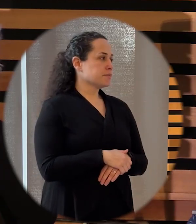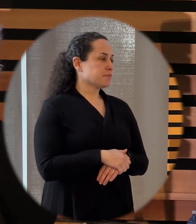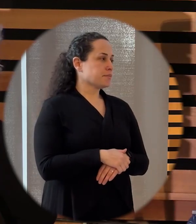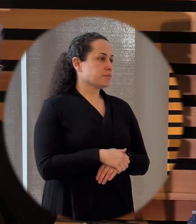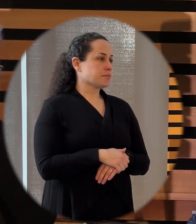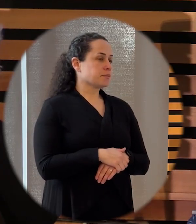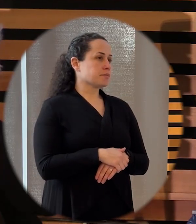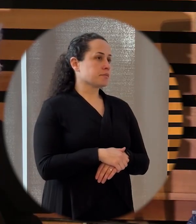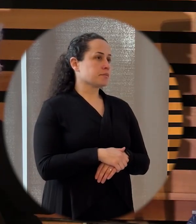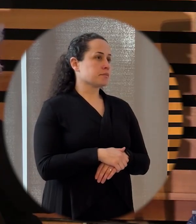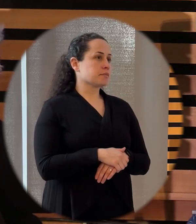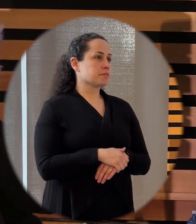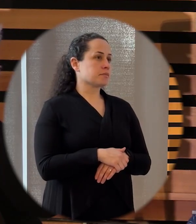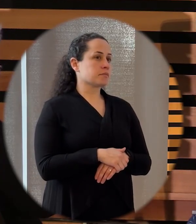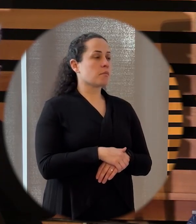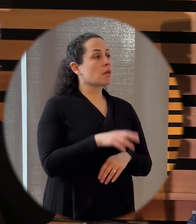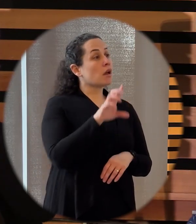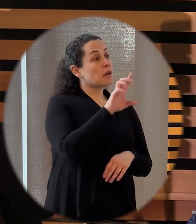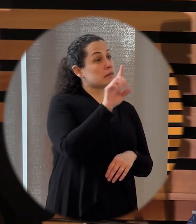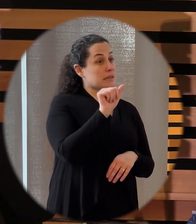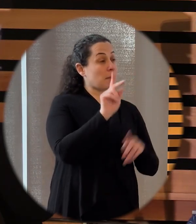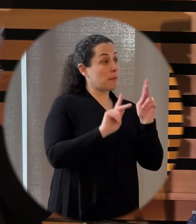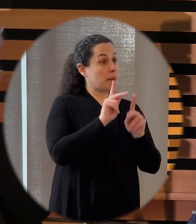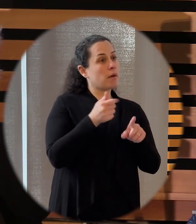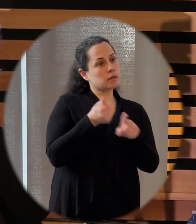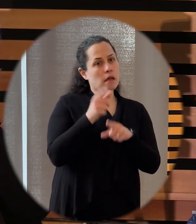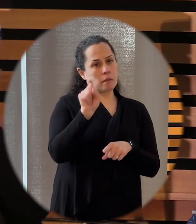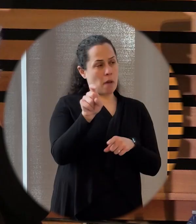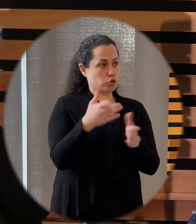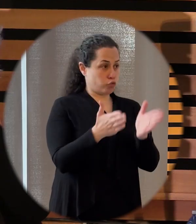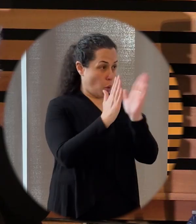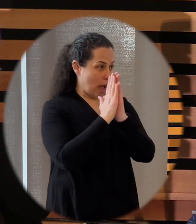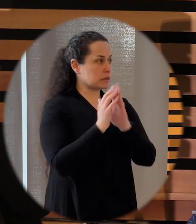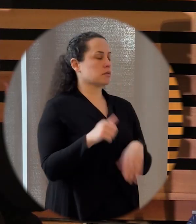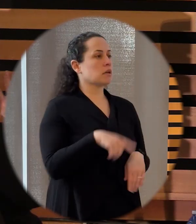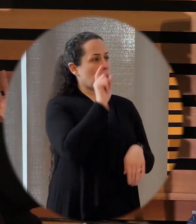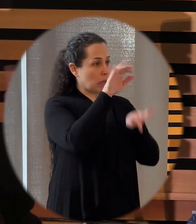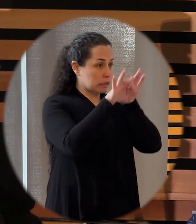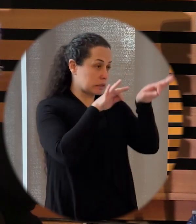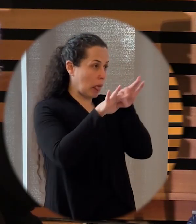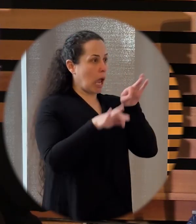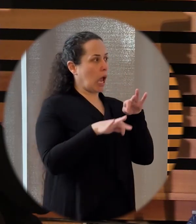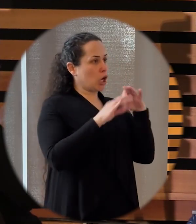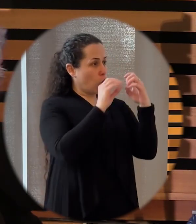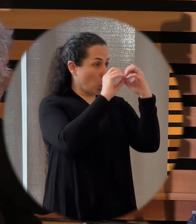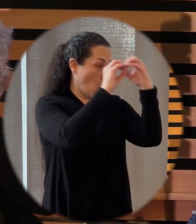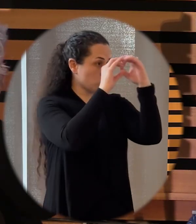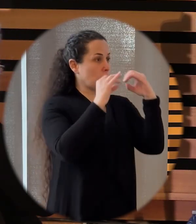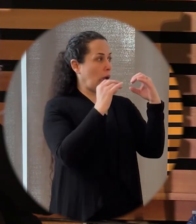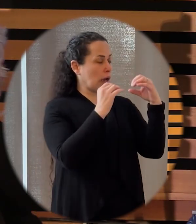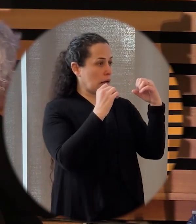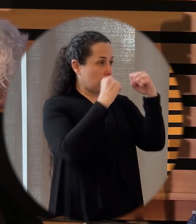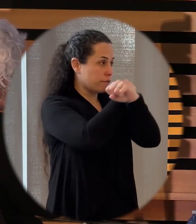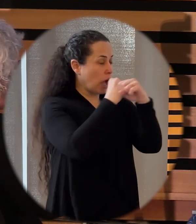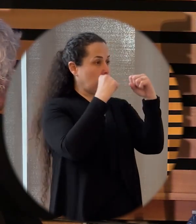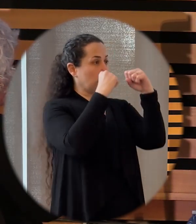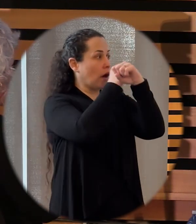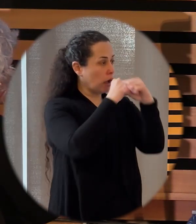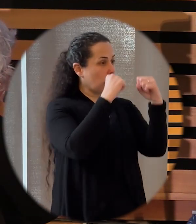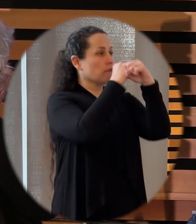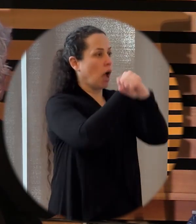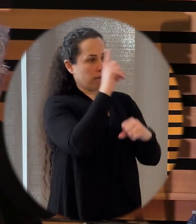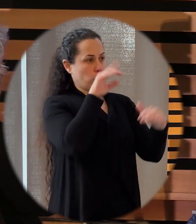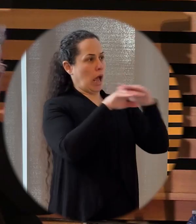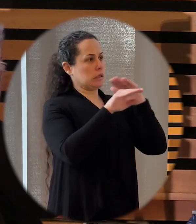as I mentioned are still expected to request, explain, negotiate and sometimes fight for access.